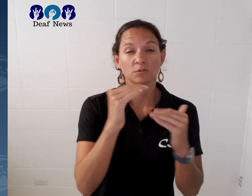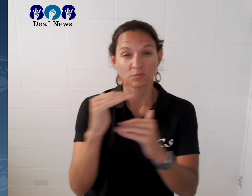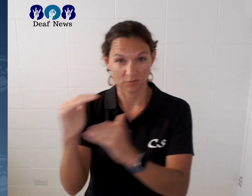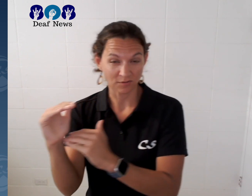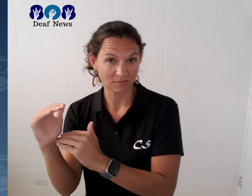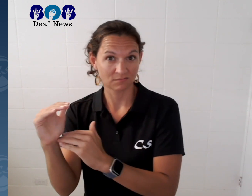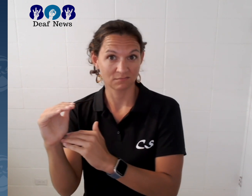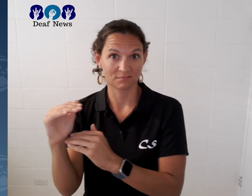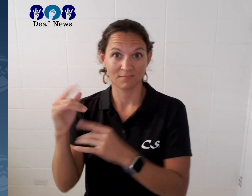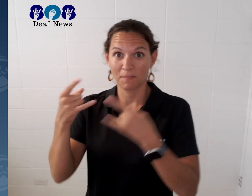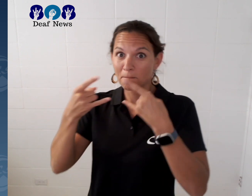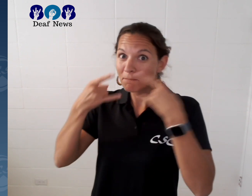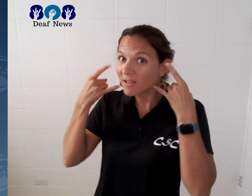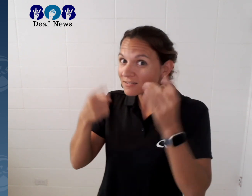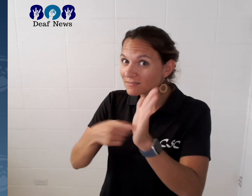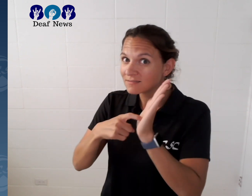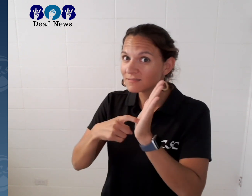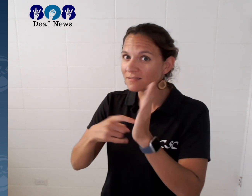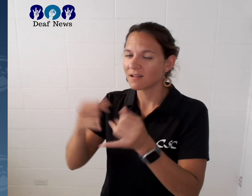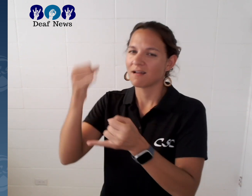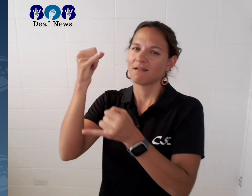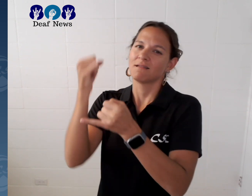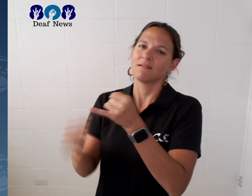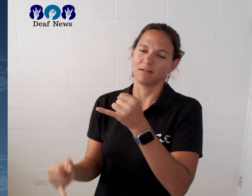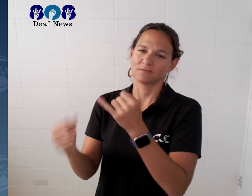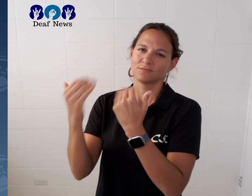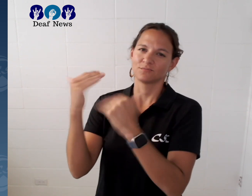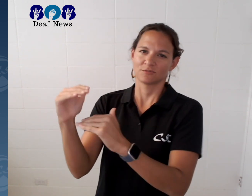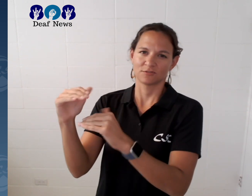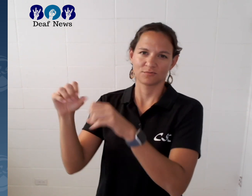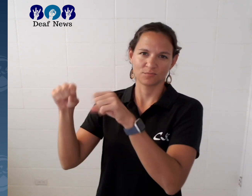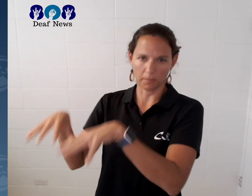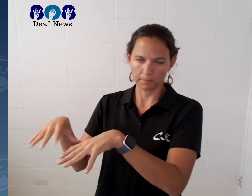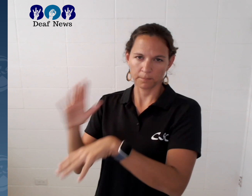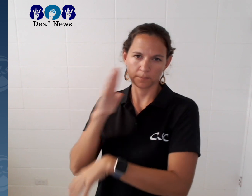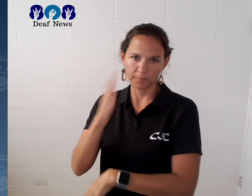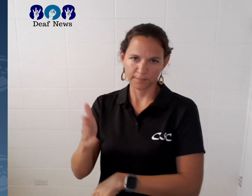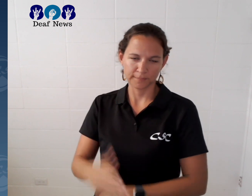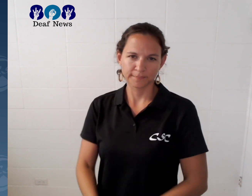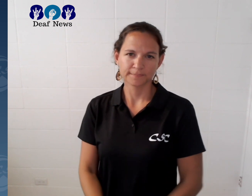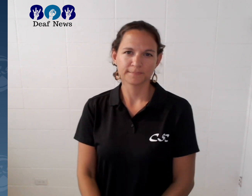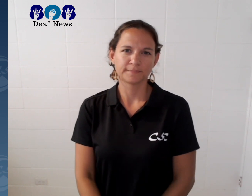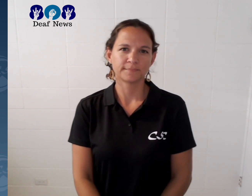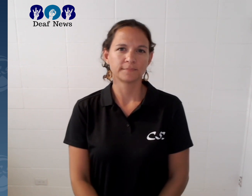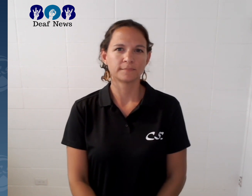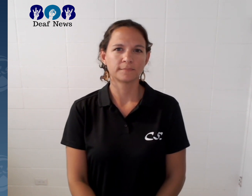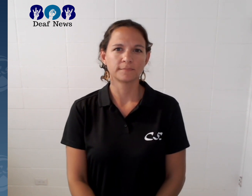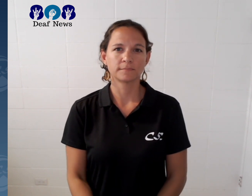she felt the indoor mask mandate would be the very last restriction to be lifted.